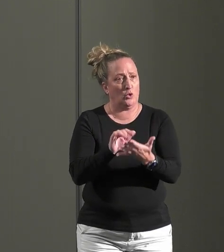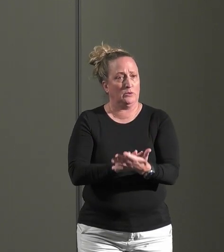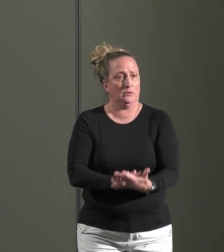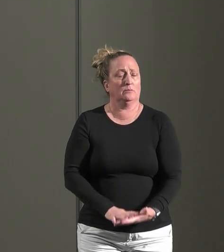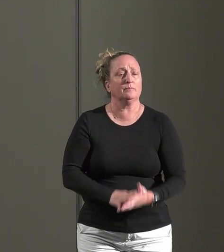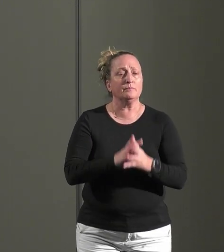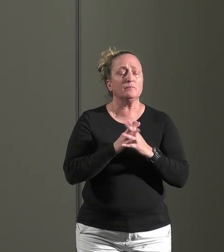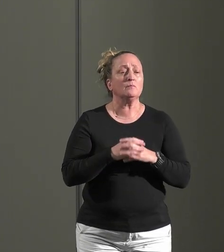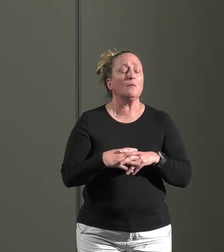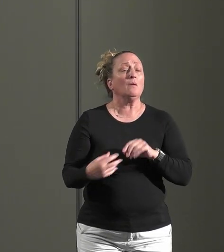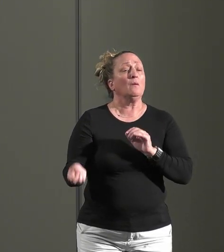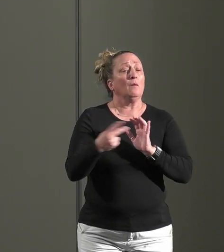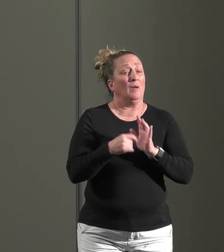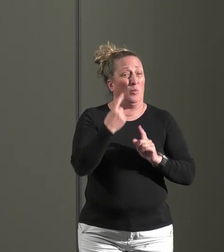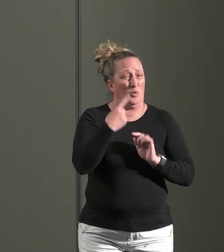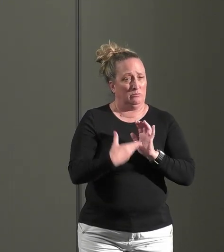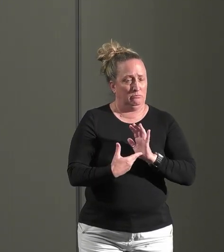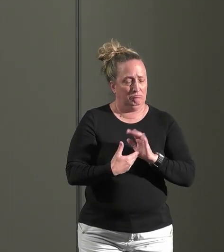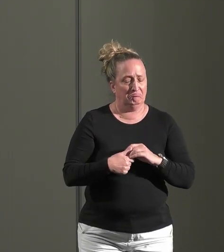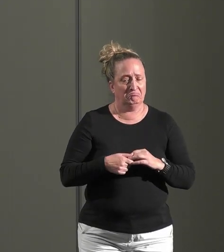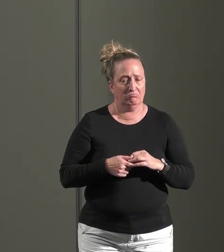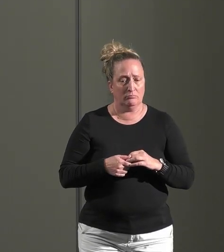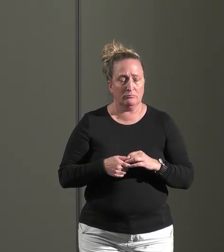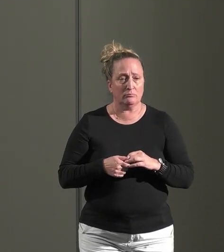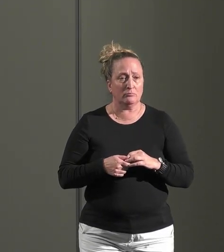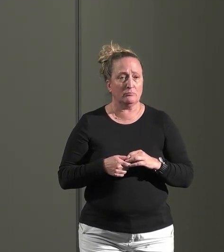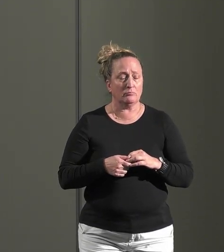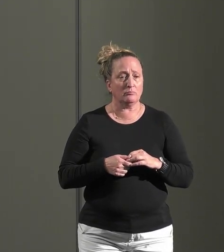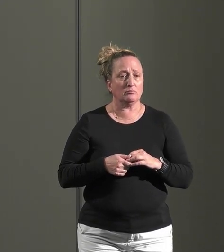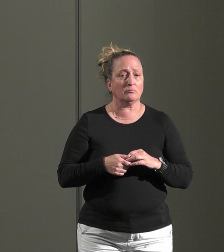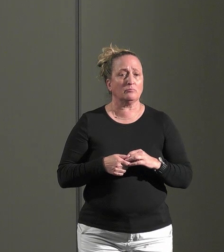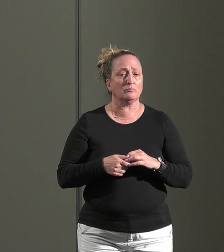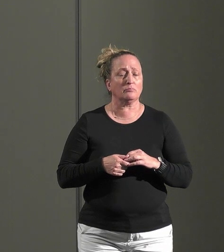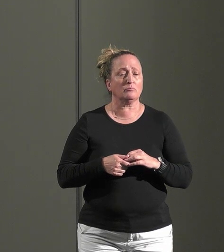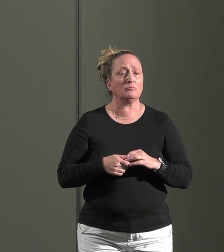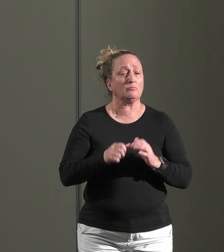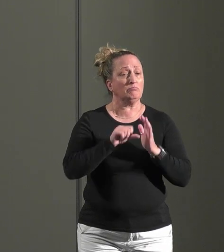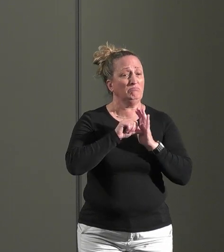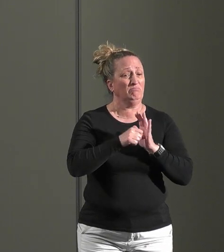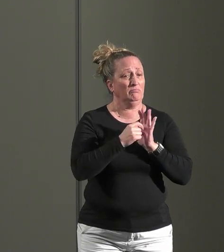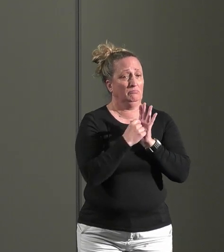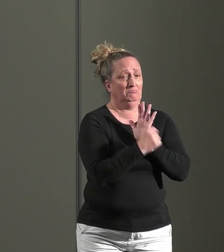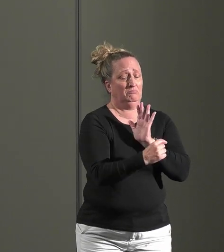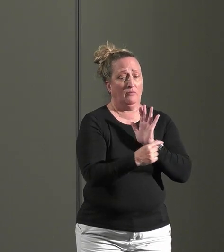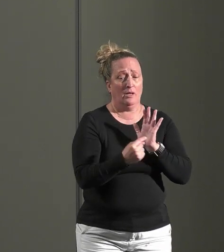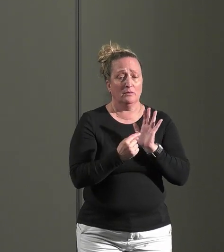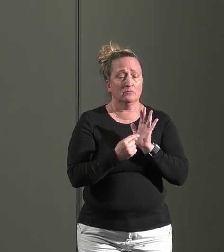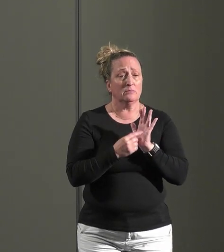To come back to one example, I gave, I highlighted on here that the information